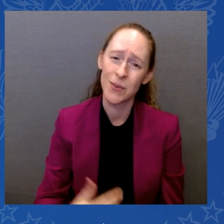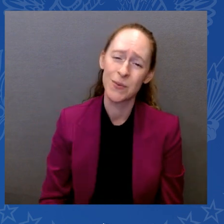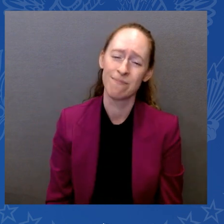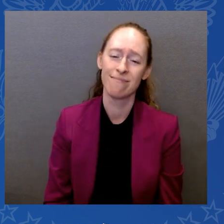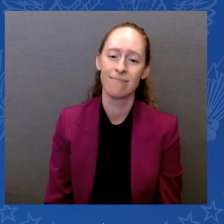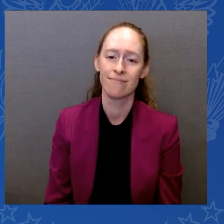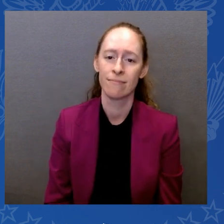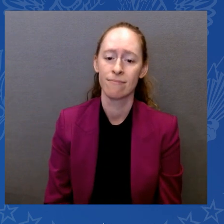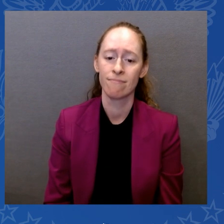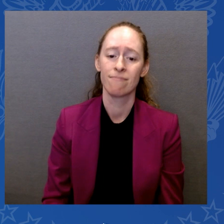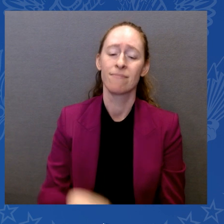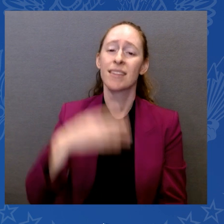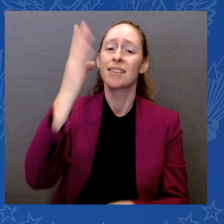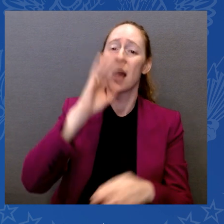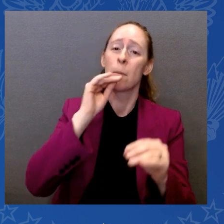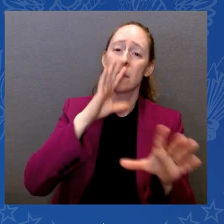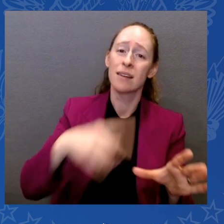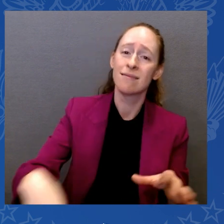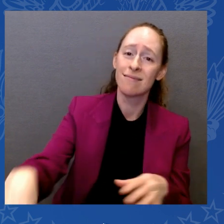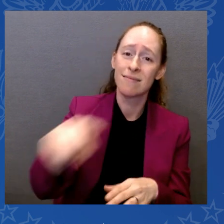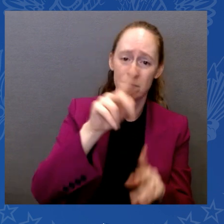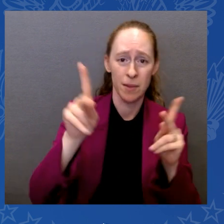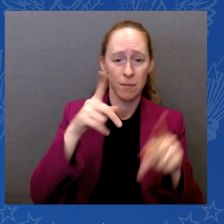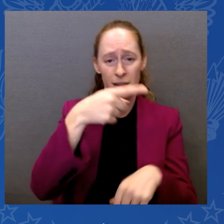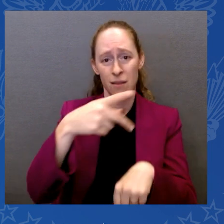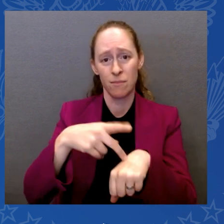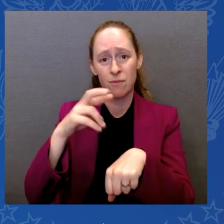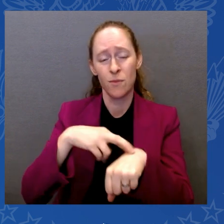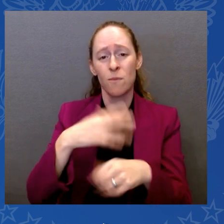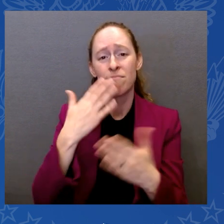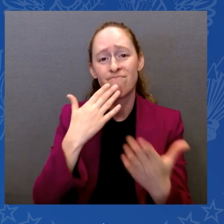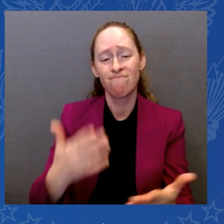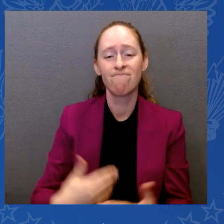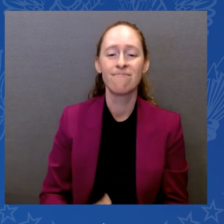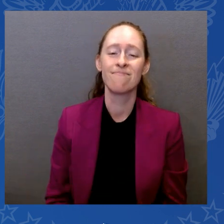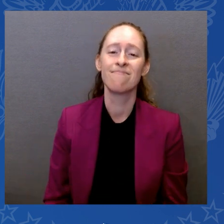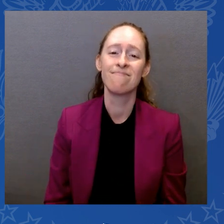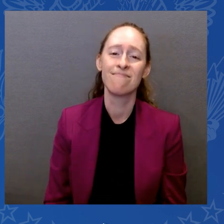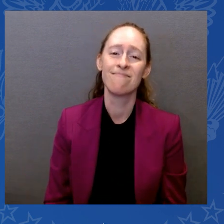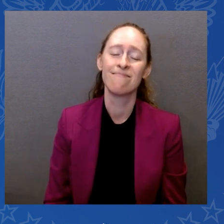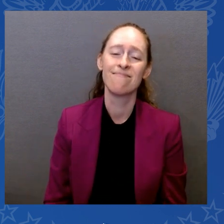and -- and our troops. And I'm going to now turn it over to the FEMA Administrator.